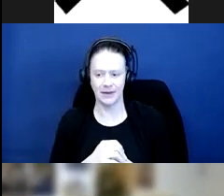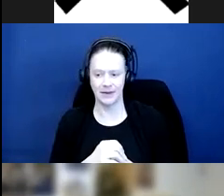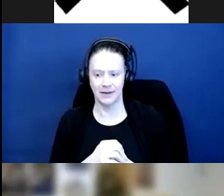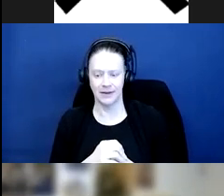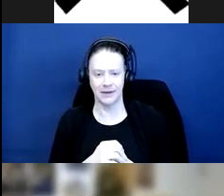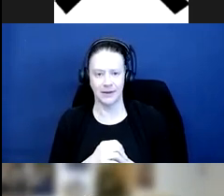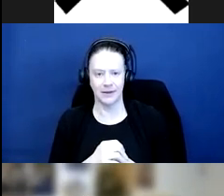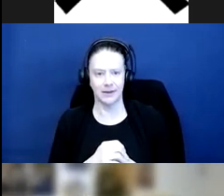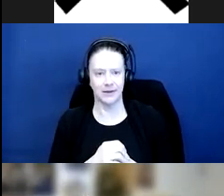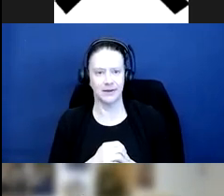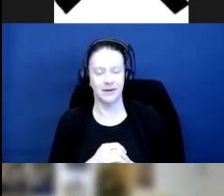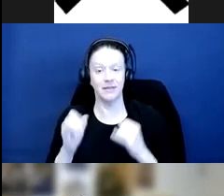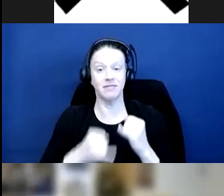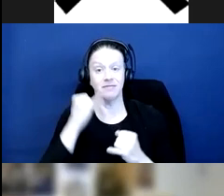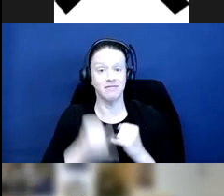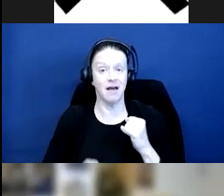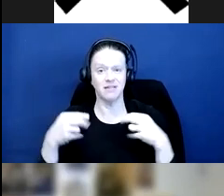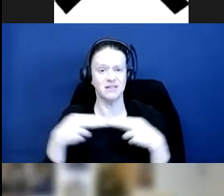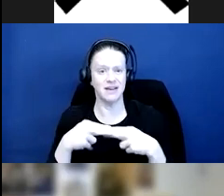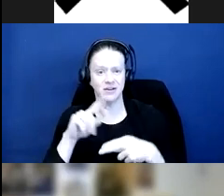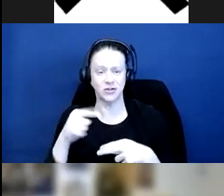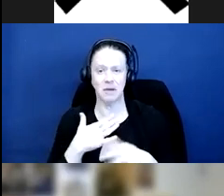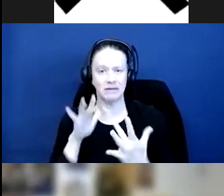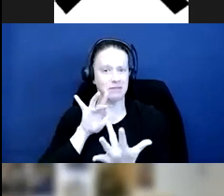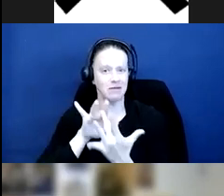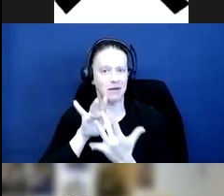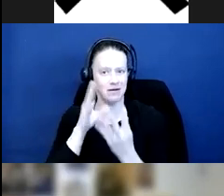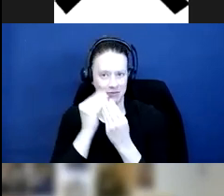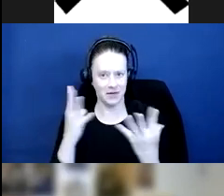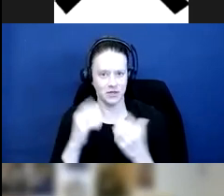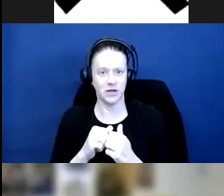The final slide is just what questions do you have.